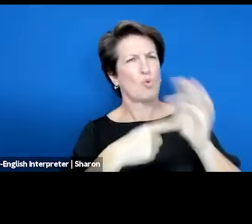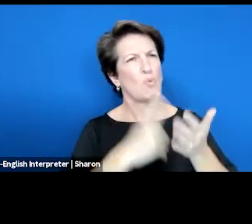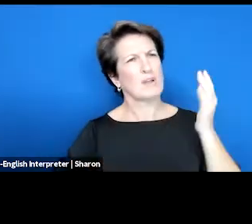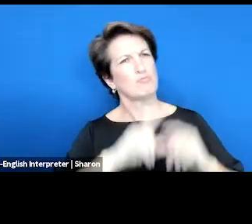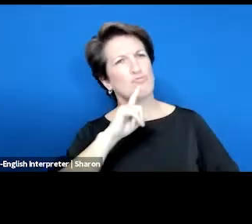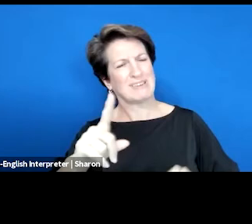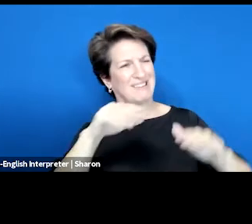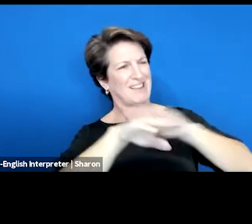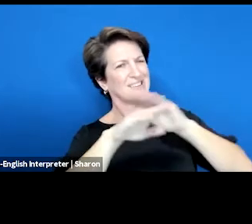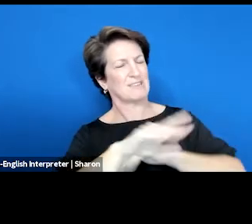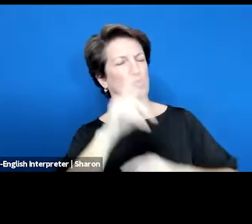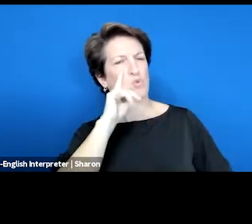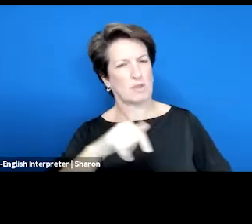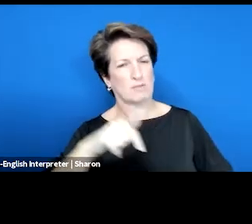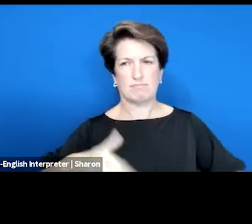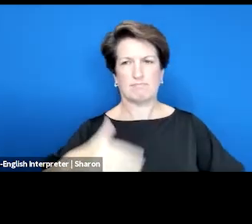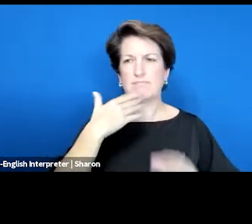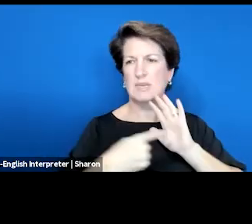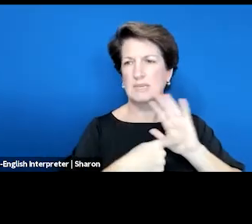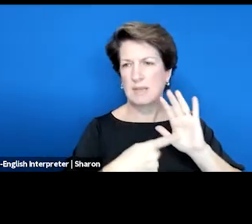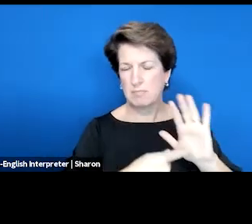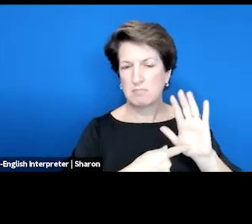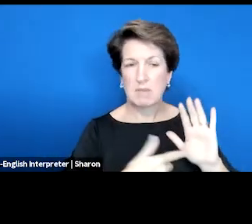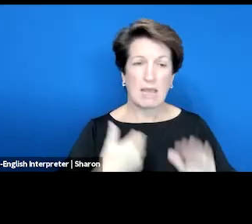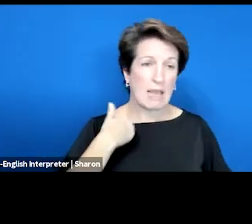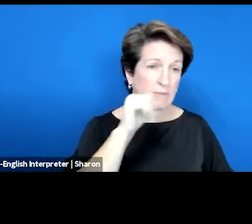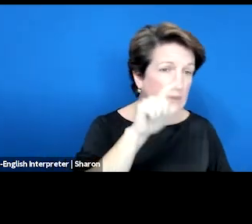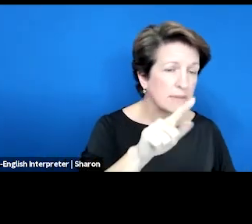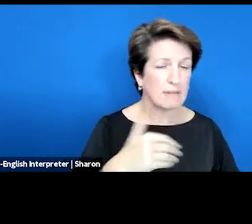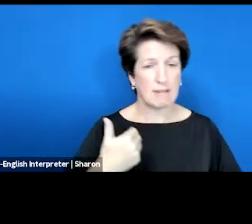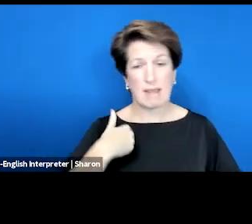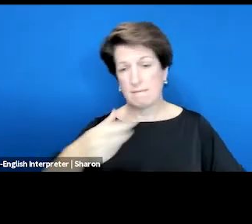Canada